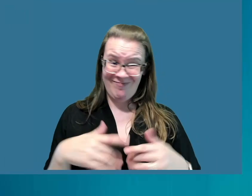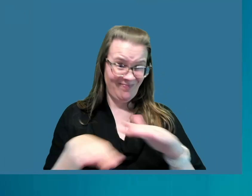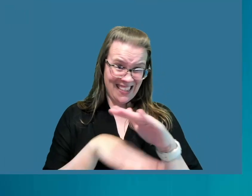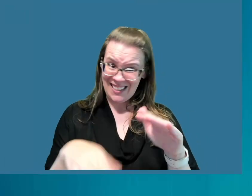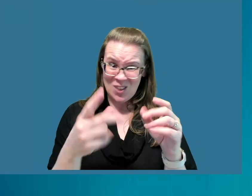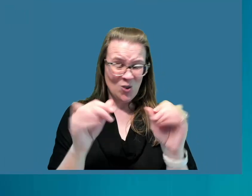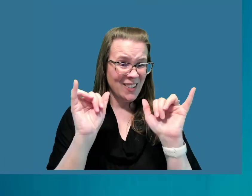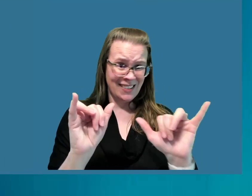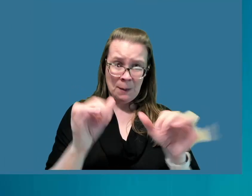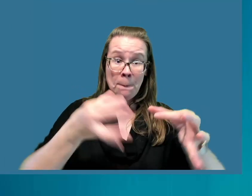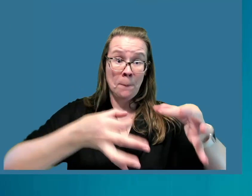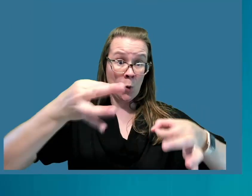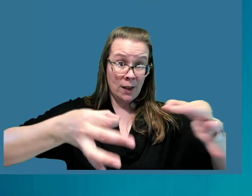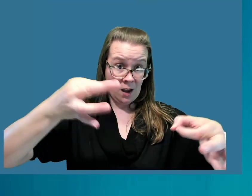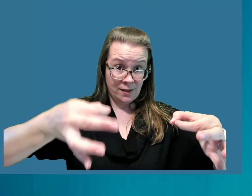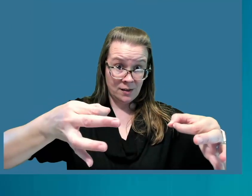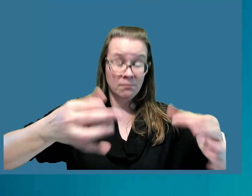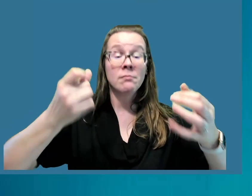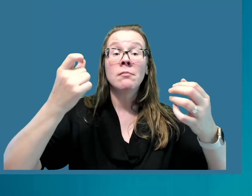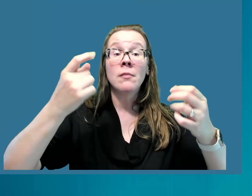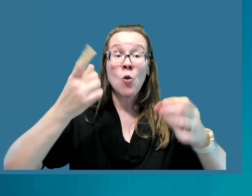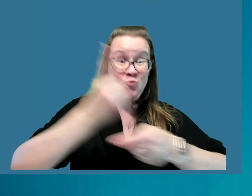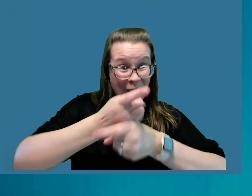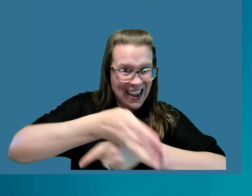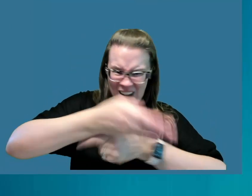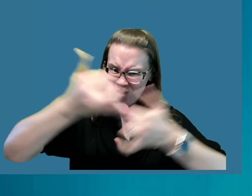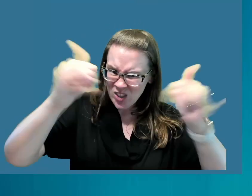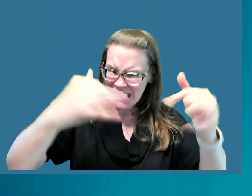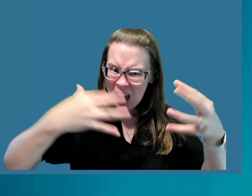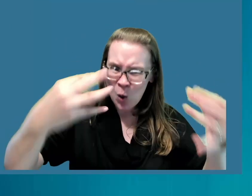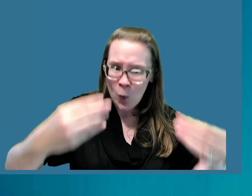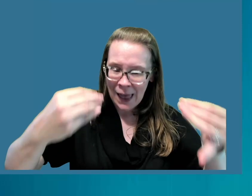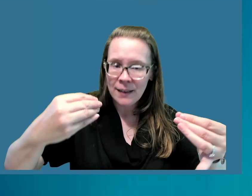and, um, they're are very artistic at times. But, um, what you do is you make polka dots.